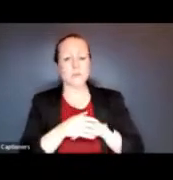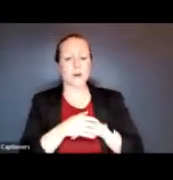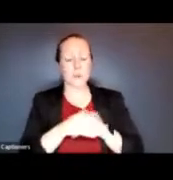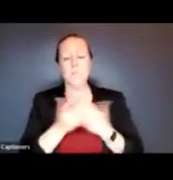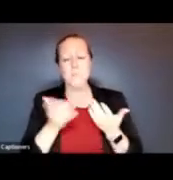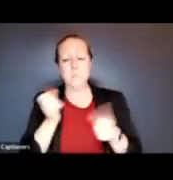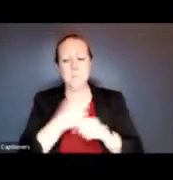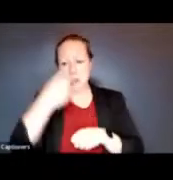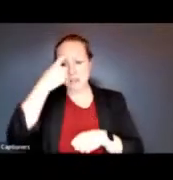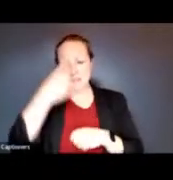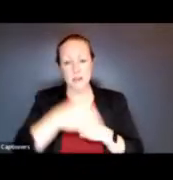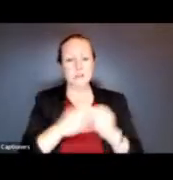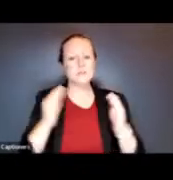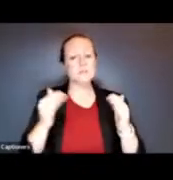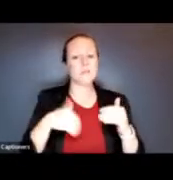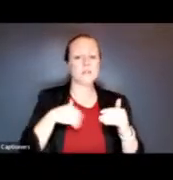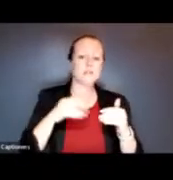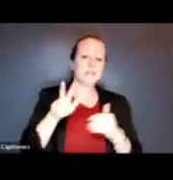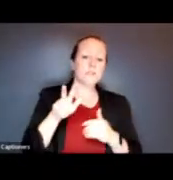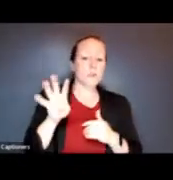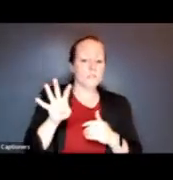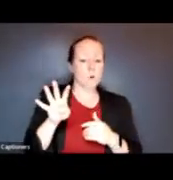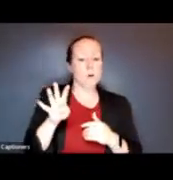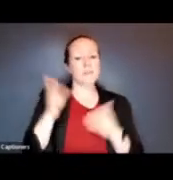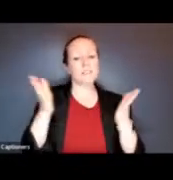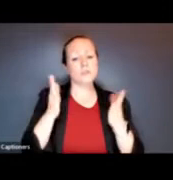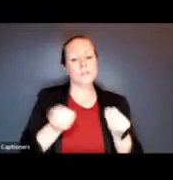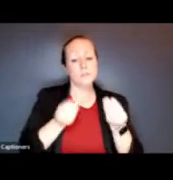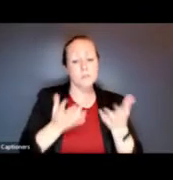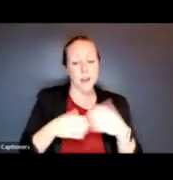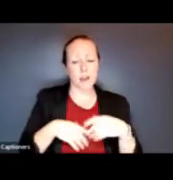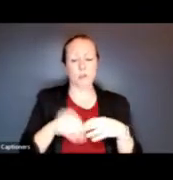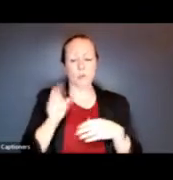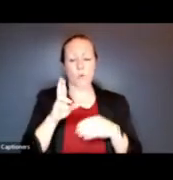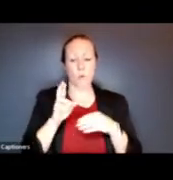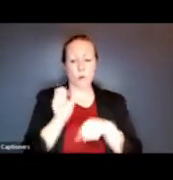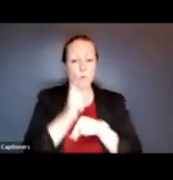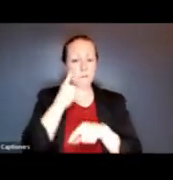34% about service provider organization employees. And then